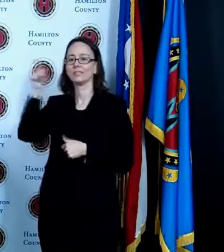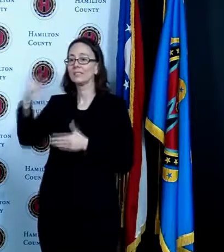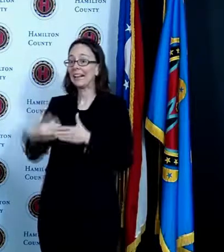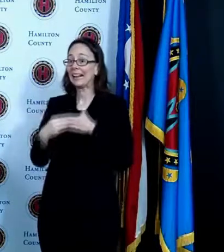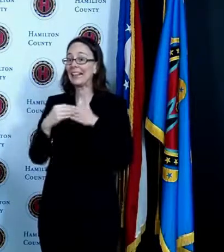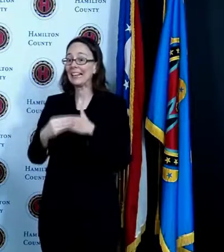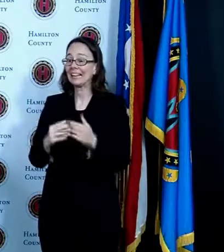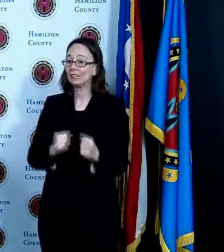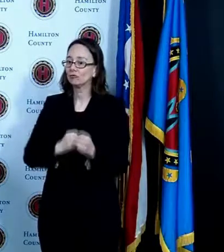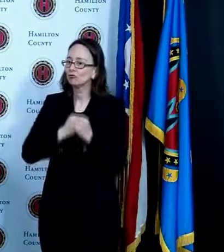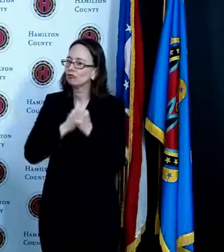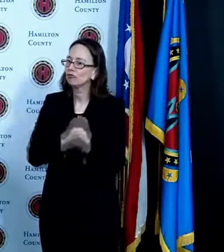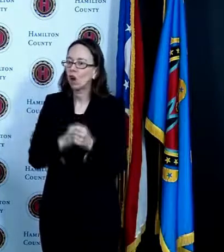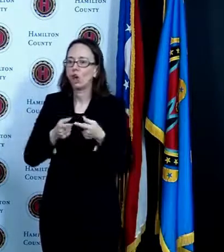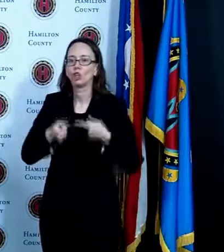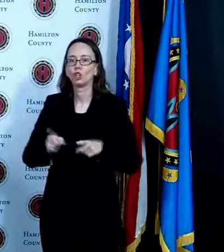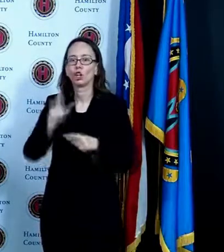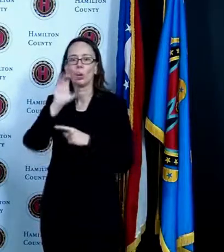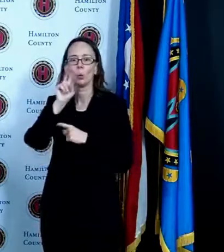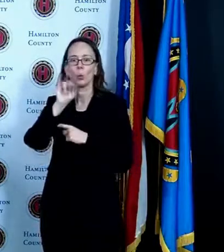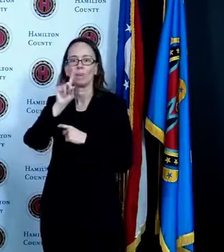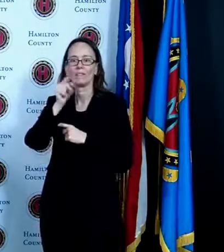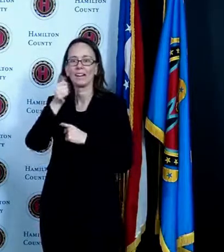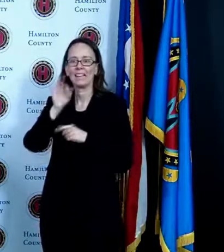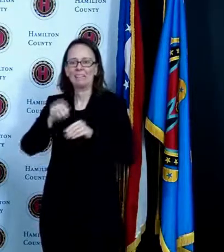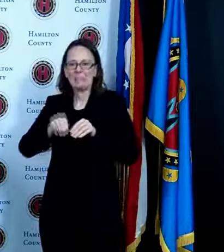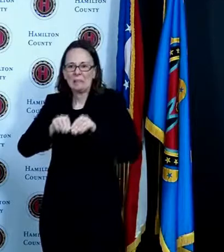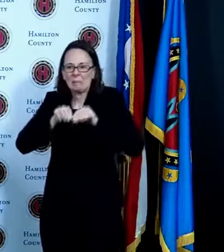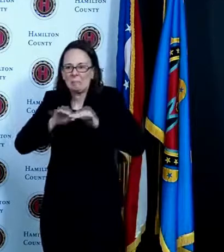greatly appreciated Governor DeWine a couple days ago said